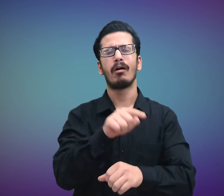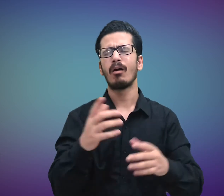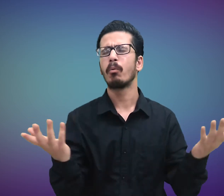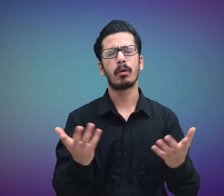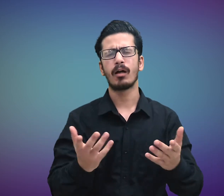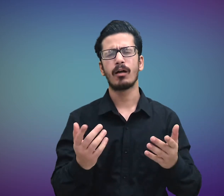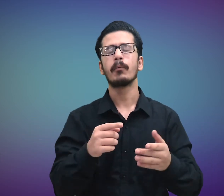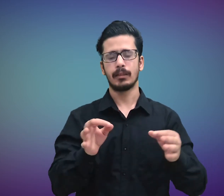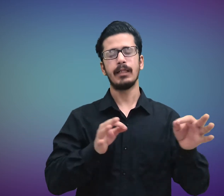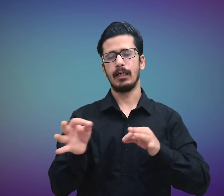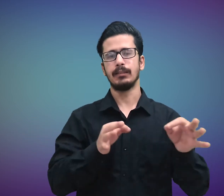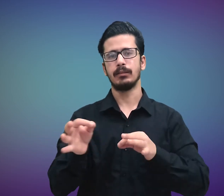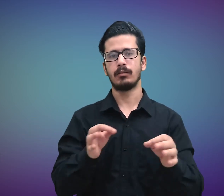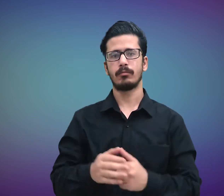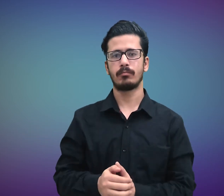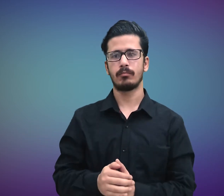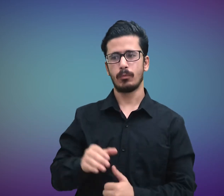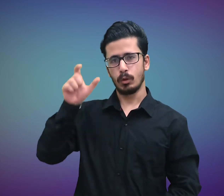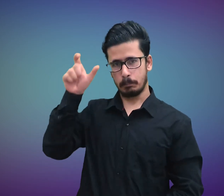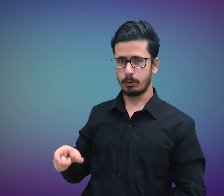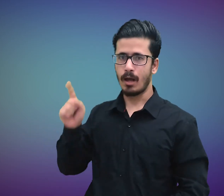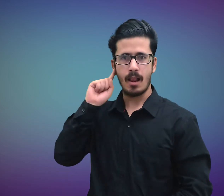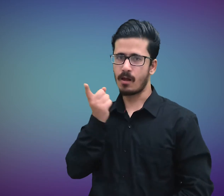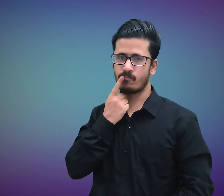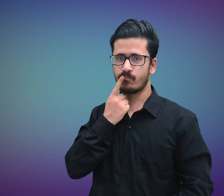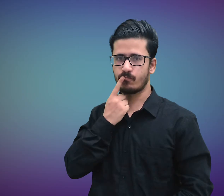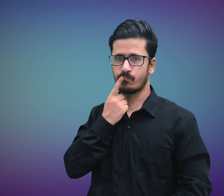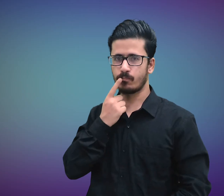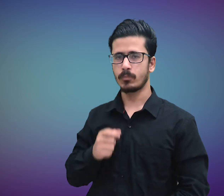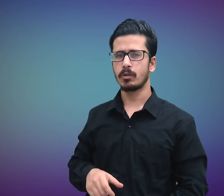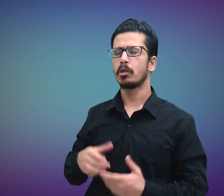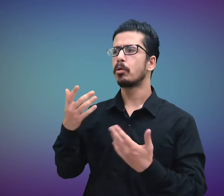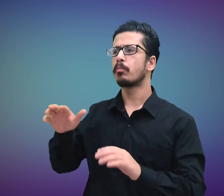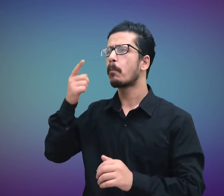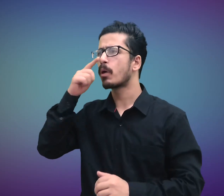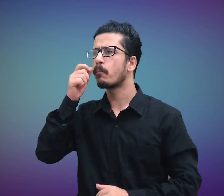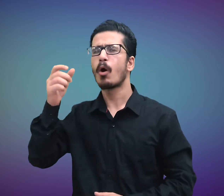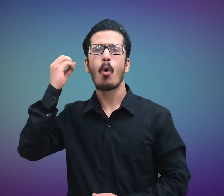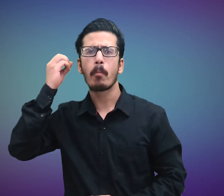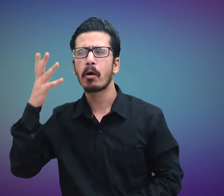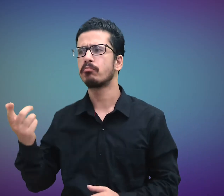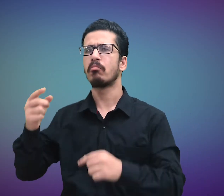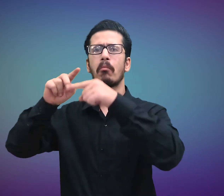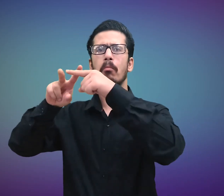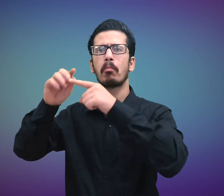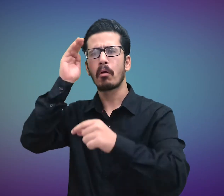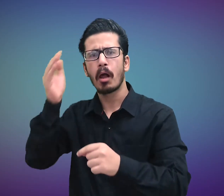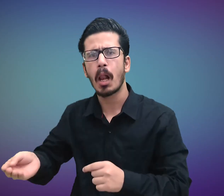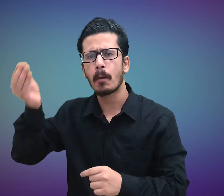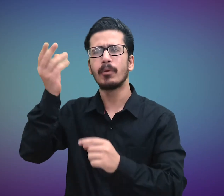I will explain it. For example in a family there is a deaf person but his or her parents are hearing.